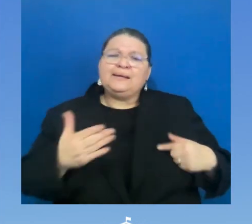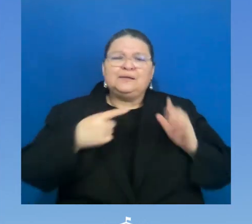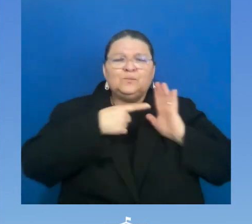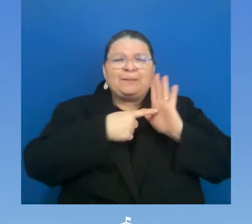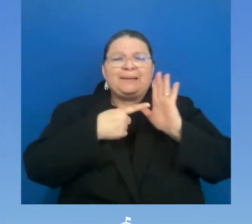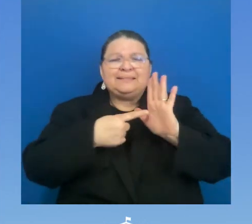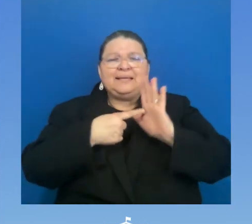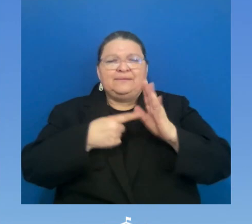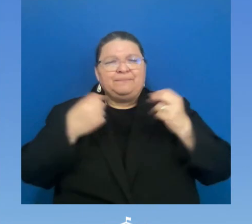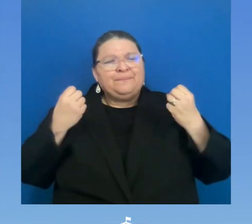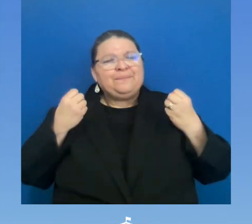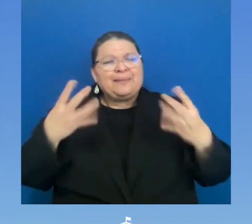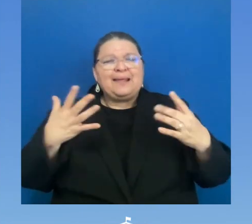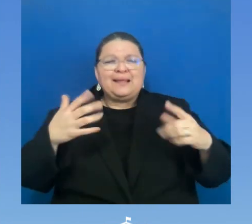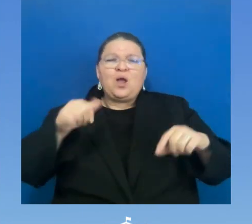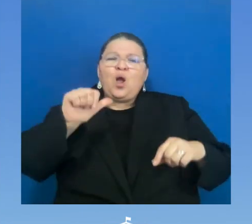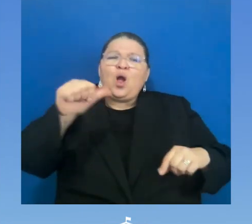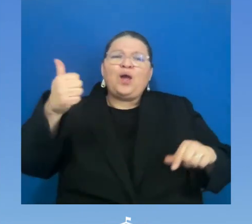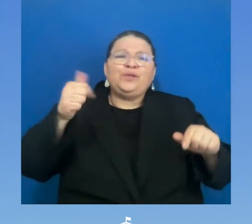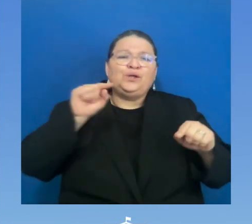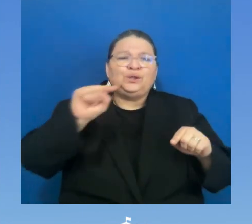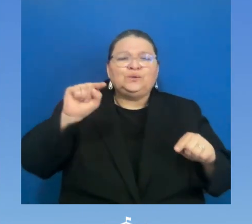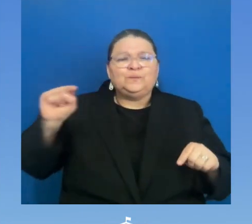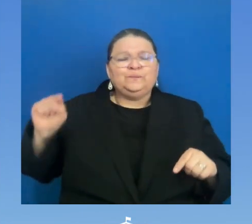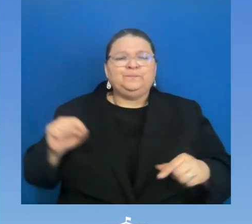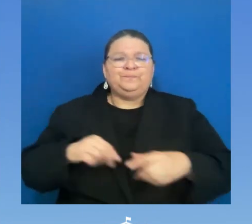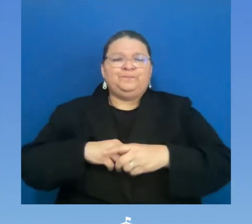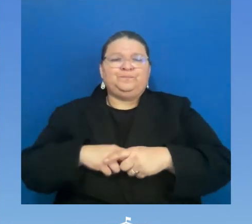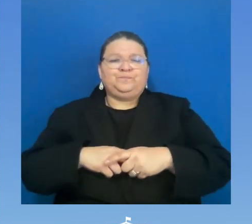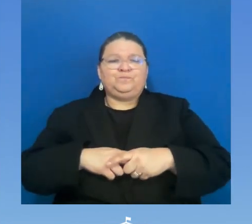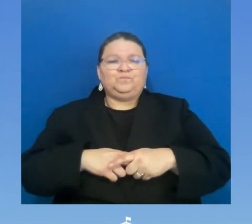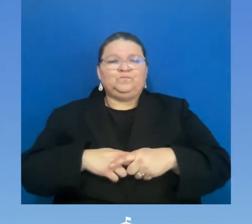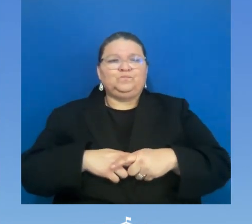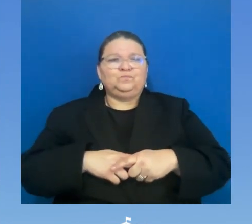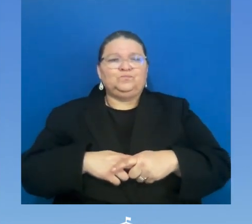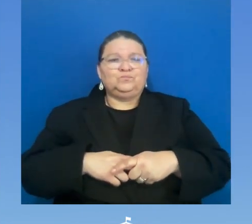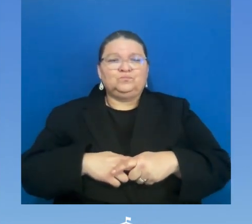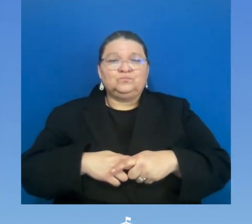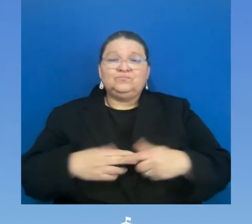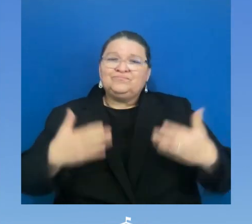So, with that, I want to thank you all. And of course, we should mention that you have won